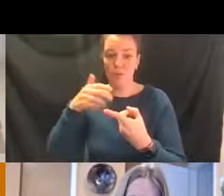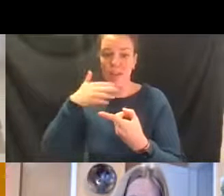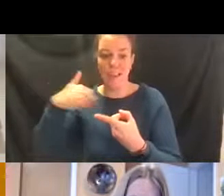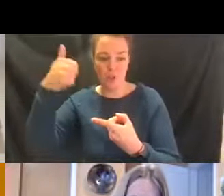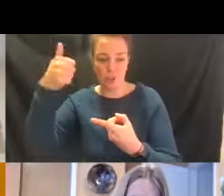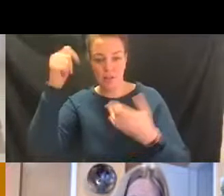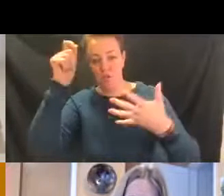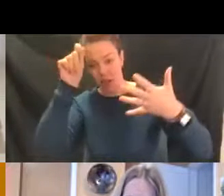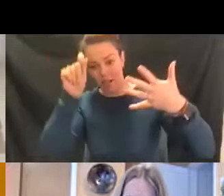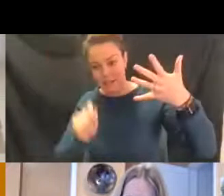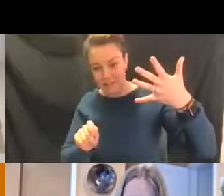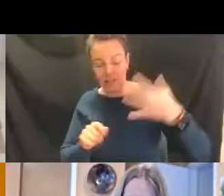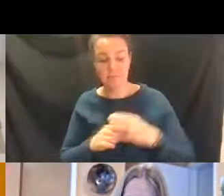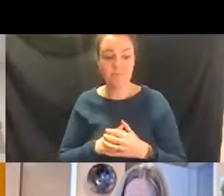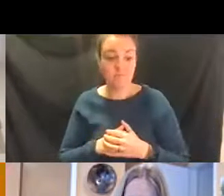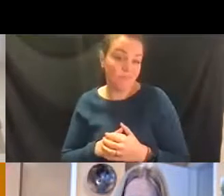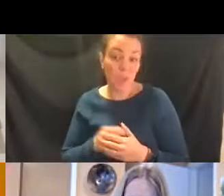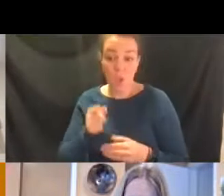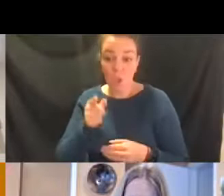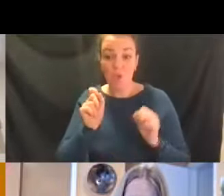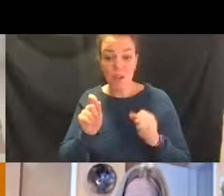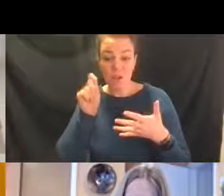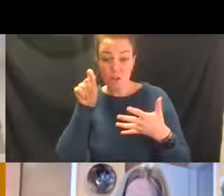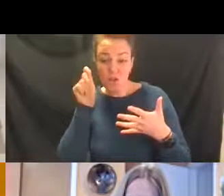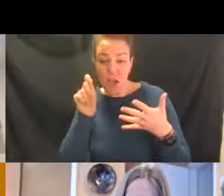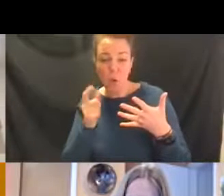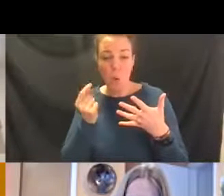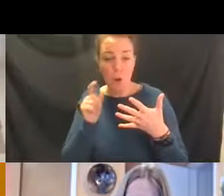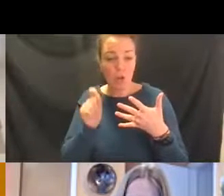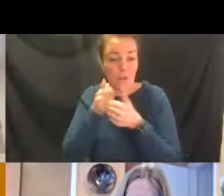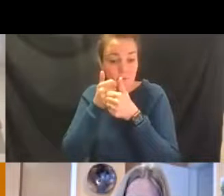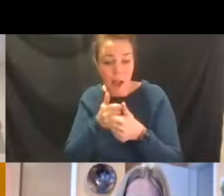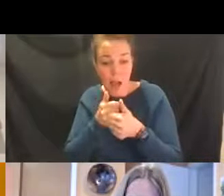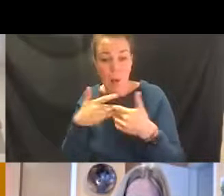there and just check off what you should be following on the individual at what age and